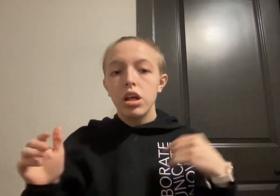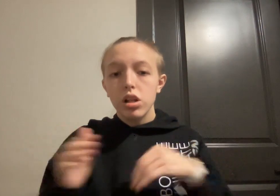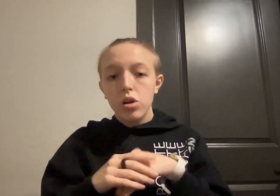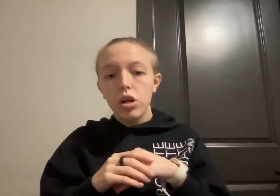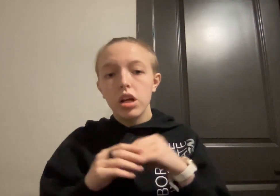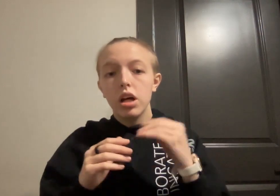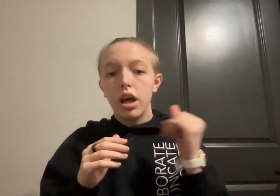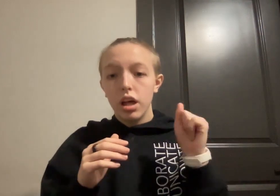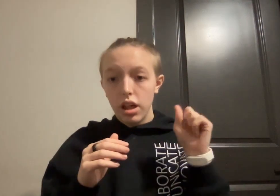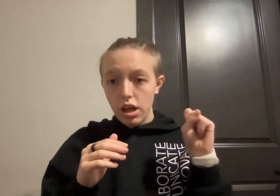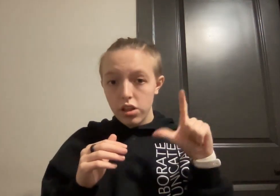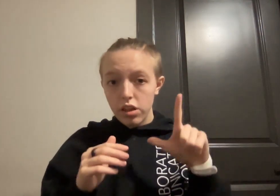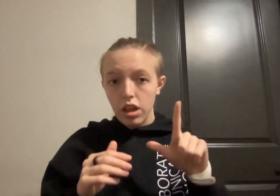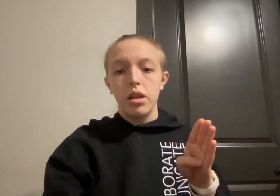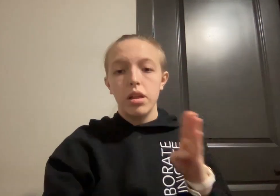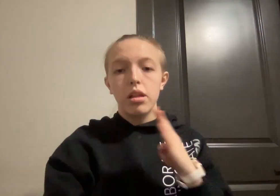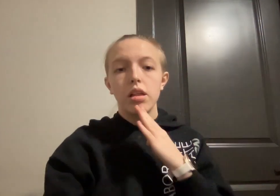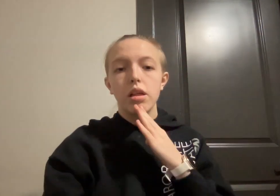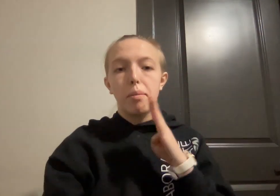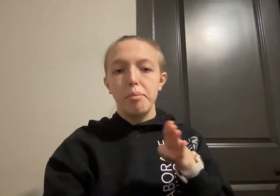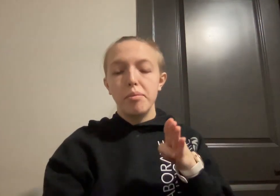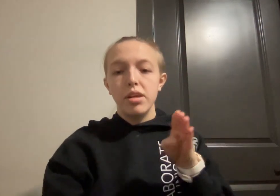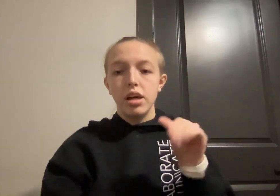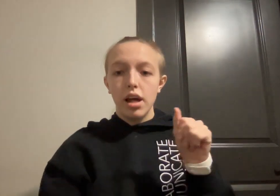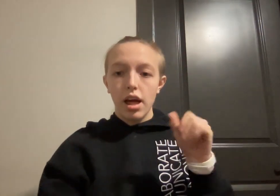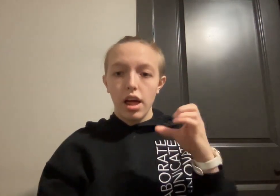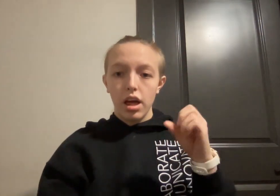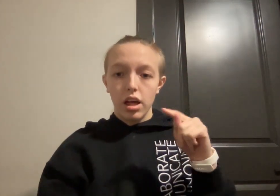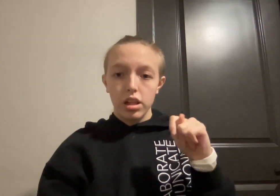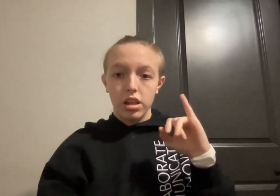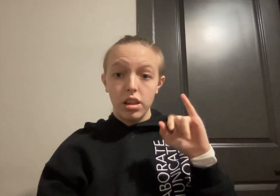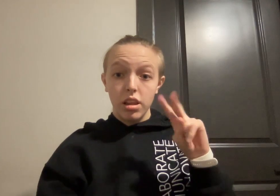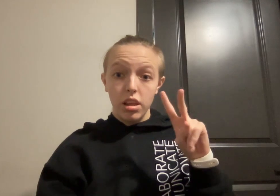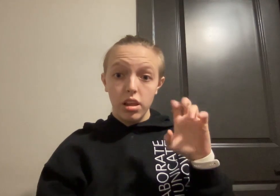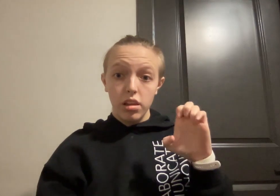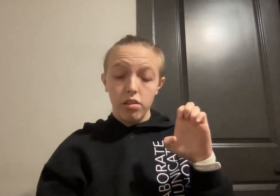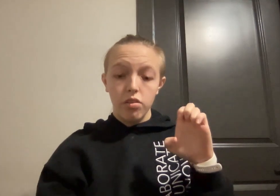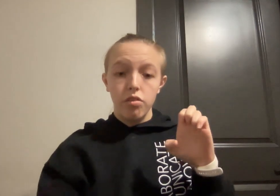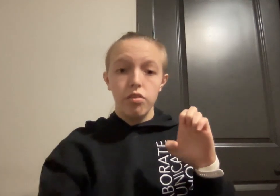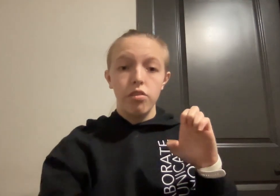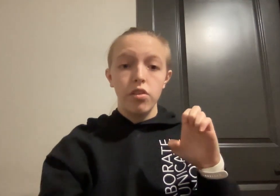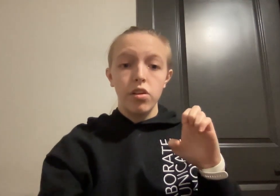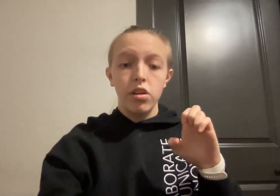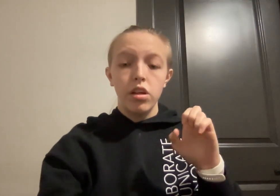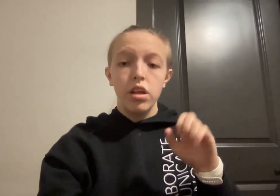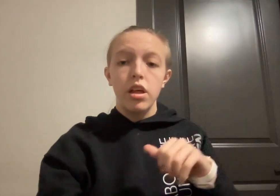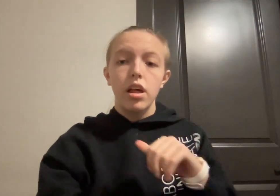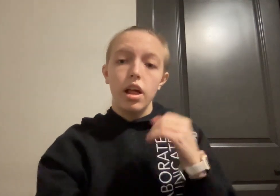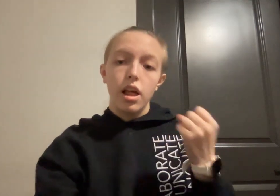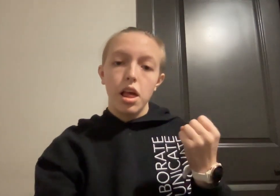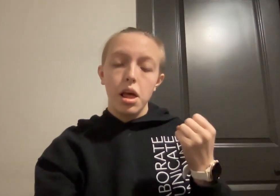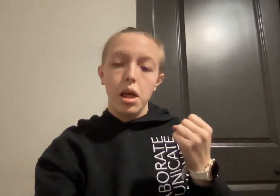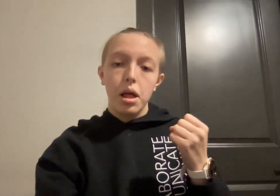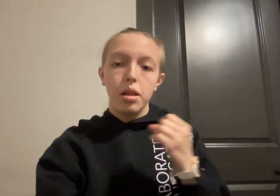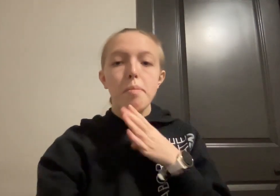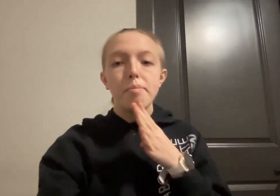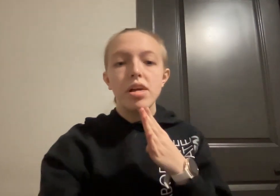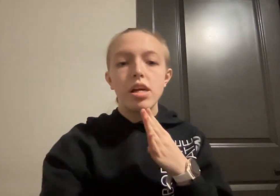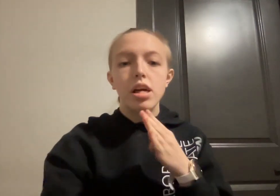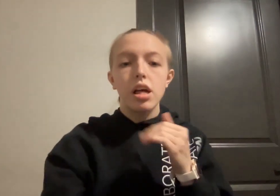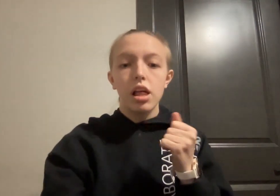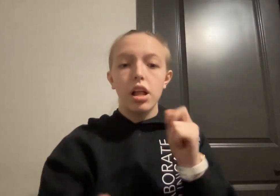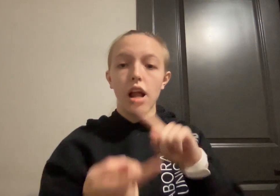including ASL and be an ally